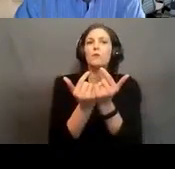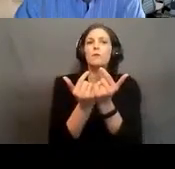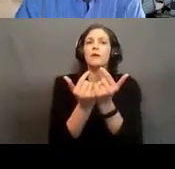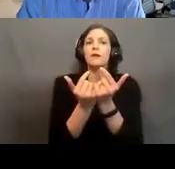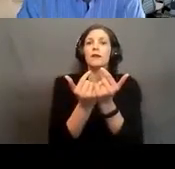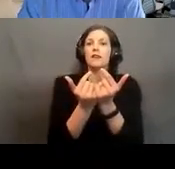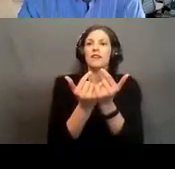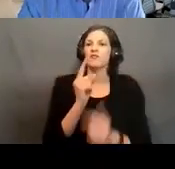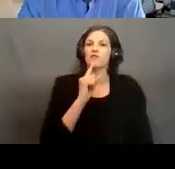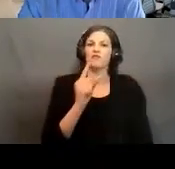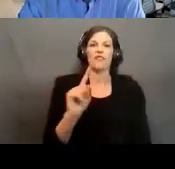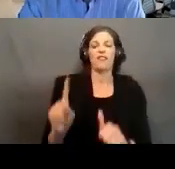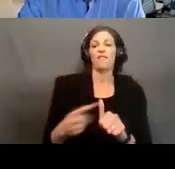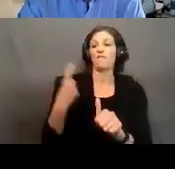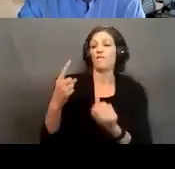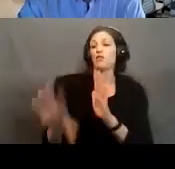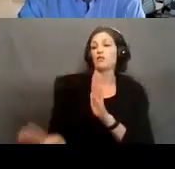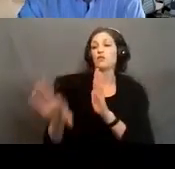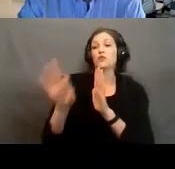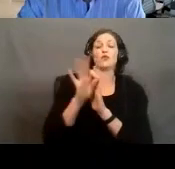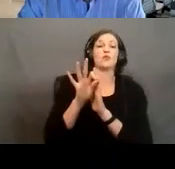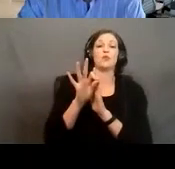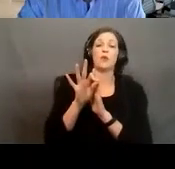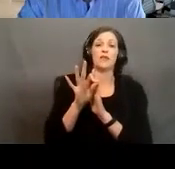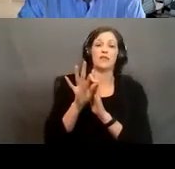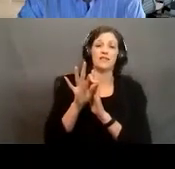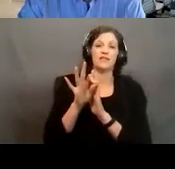first choice among , I suppose Robert would 12:12:34 say to me ,